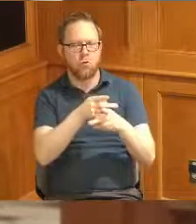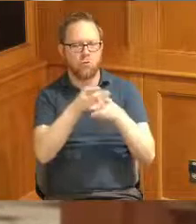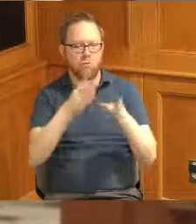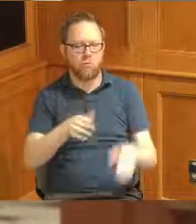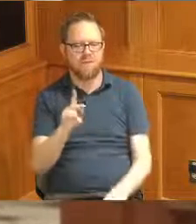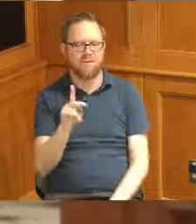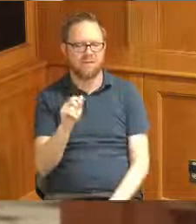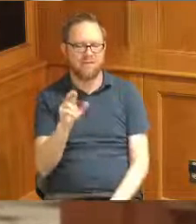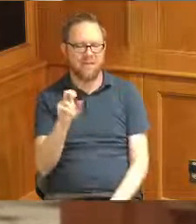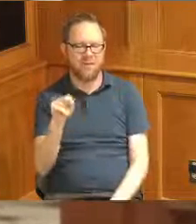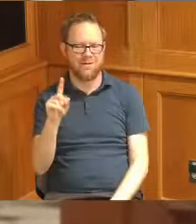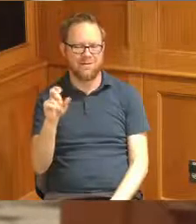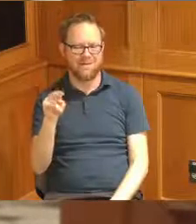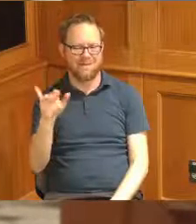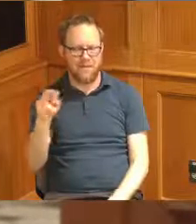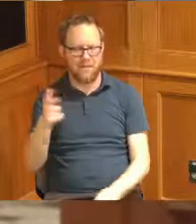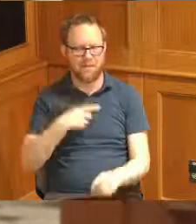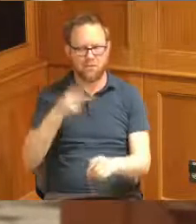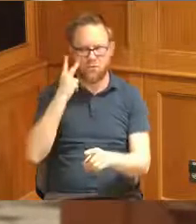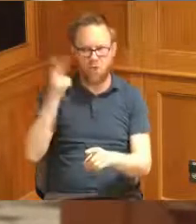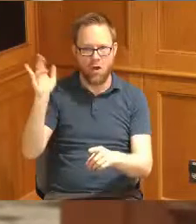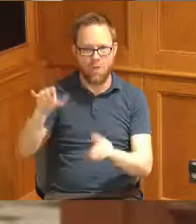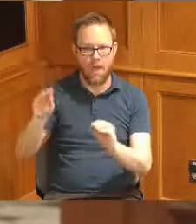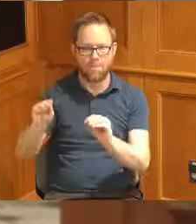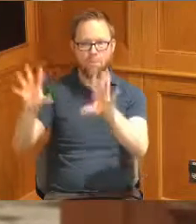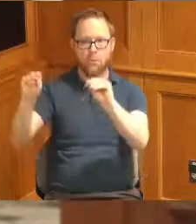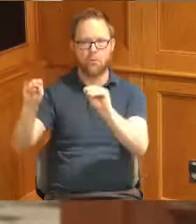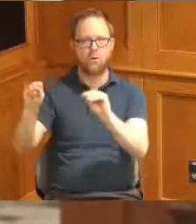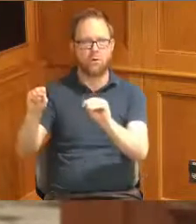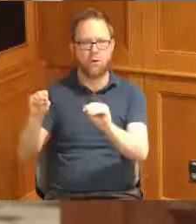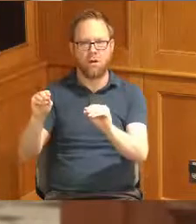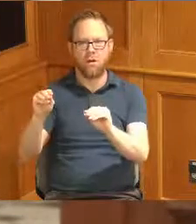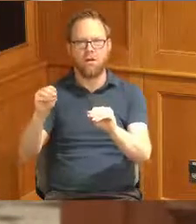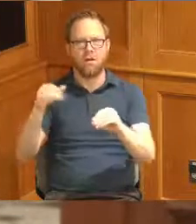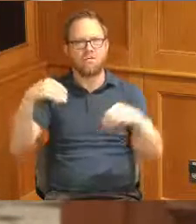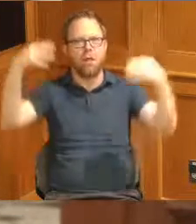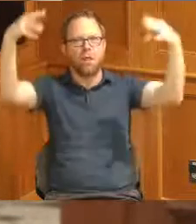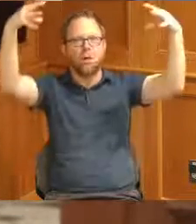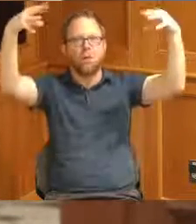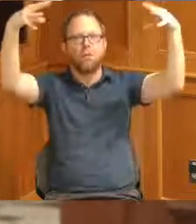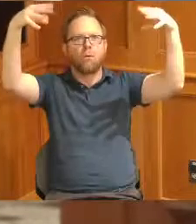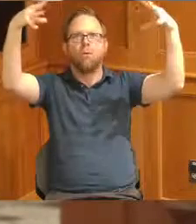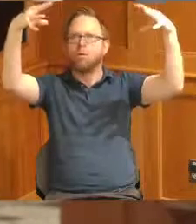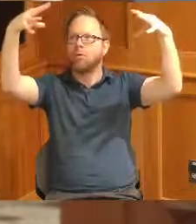saw the flash they recognized that a dimming of lights that happened within the building but we